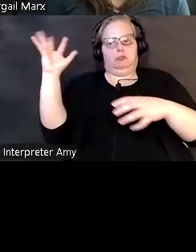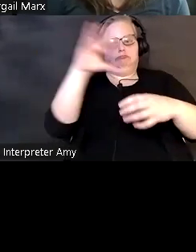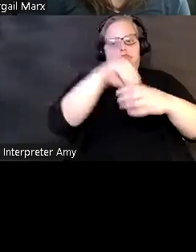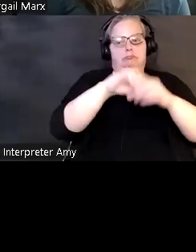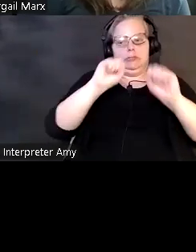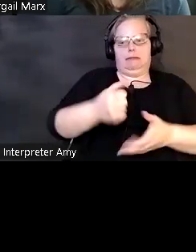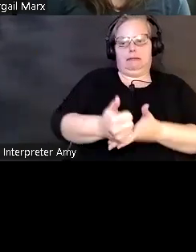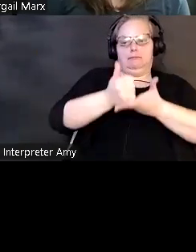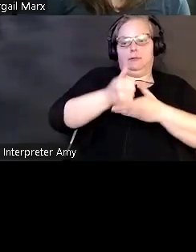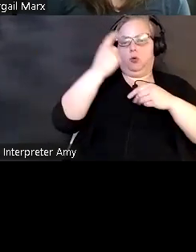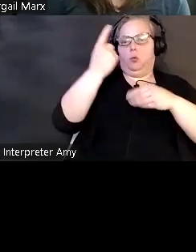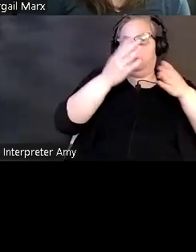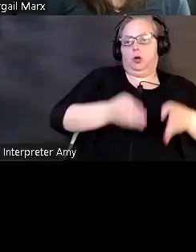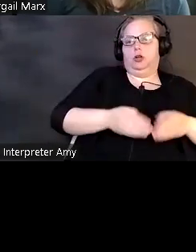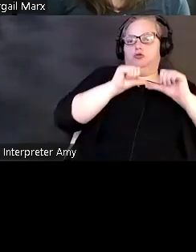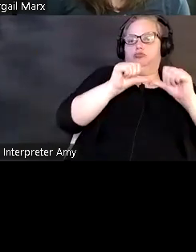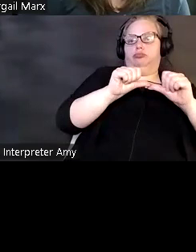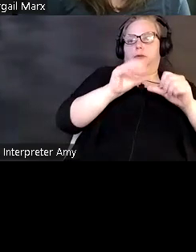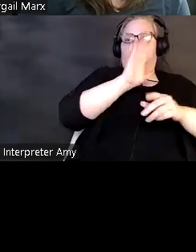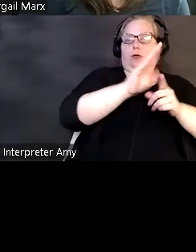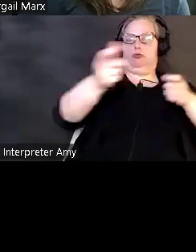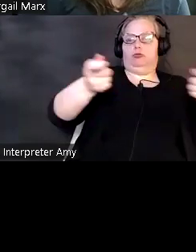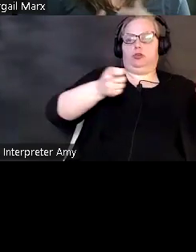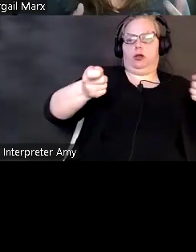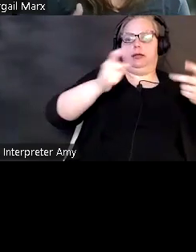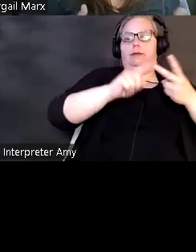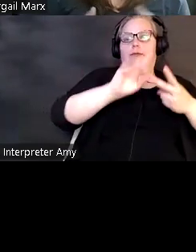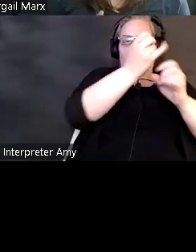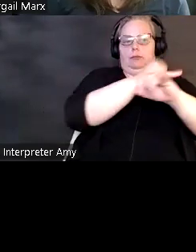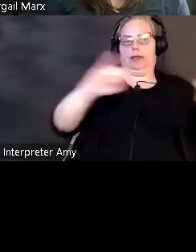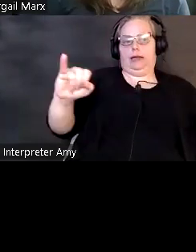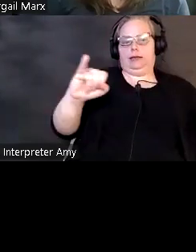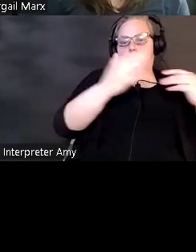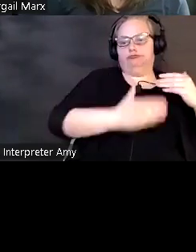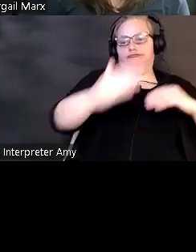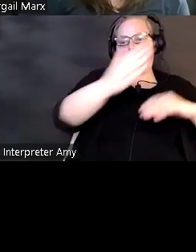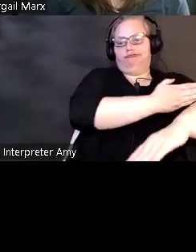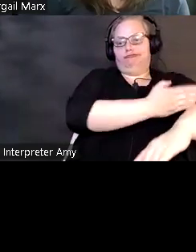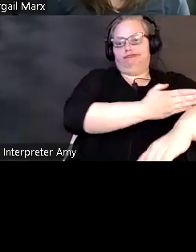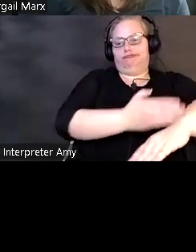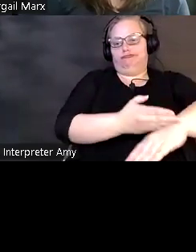maintain their autonomy and their Independence as they are progressing in their diagnosis.